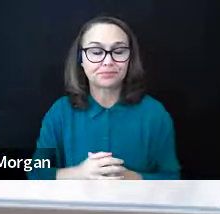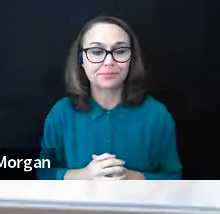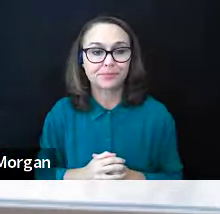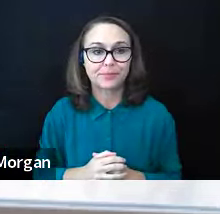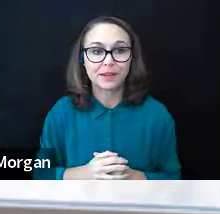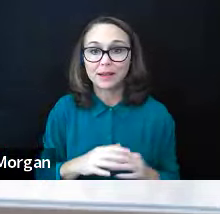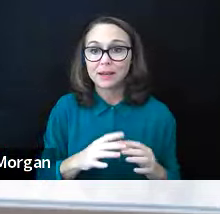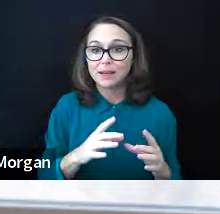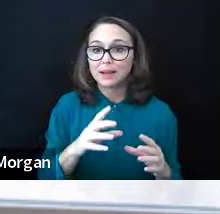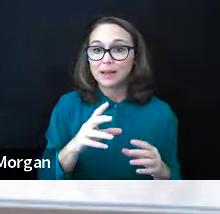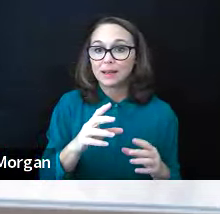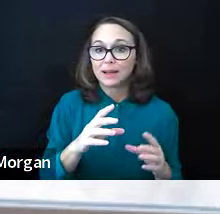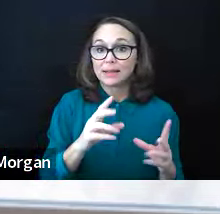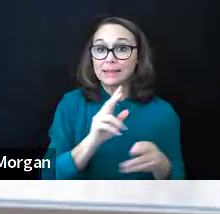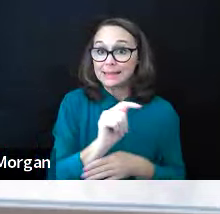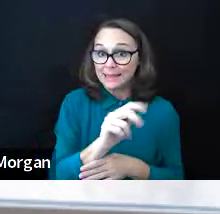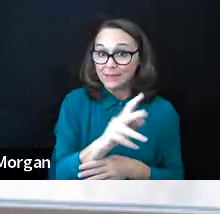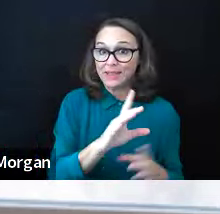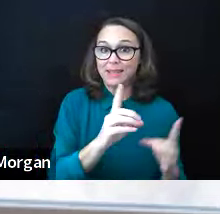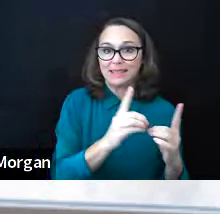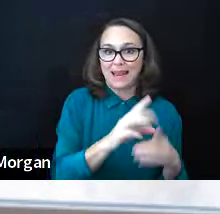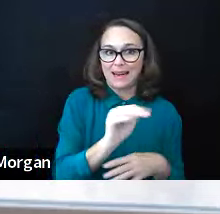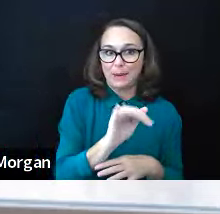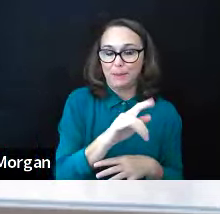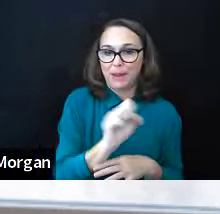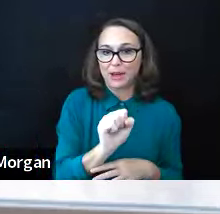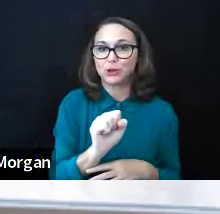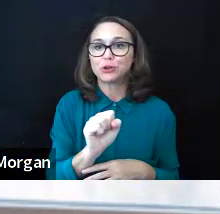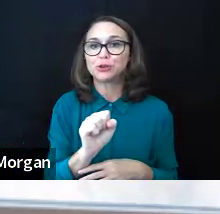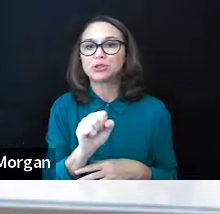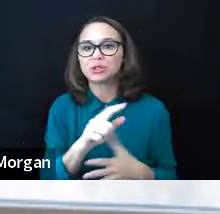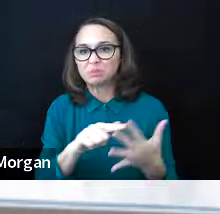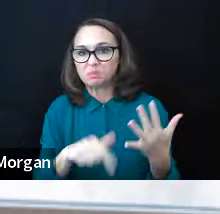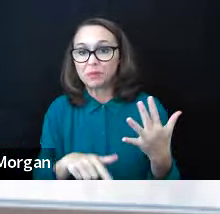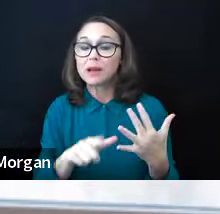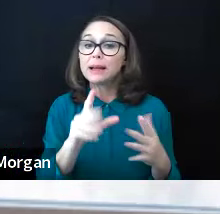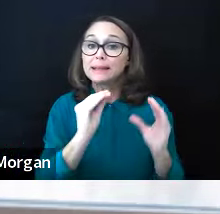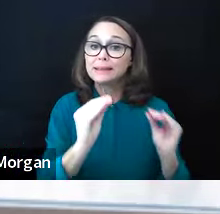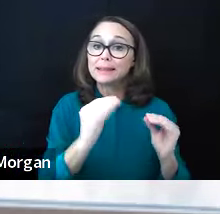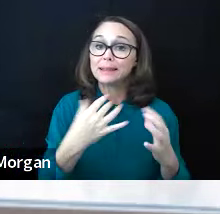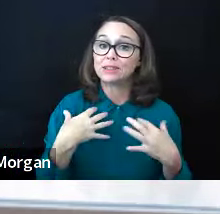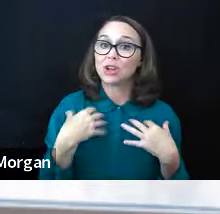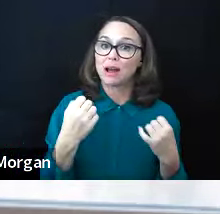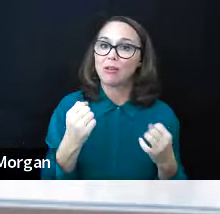Safe Dates and Fourth R teach safe and healthy relationship skills to adolescents. They have